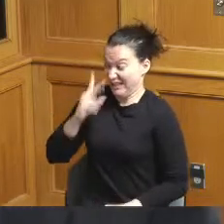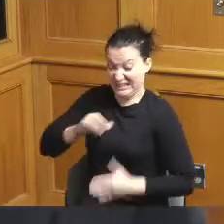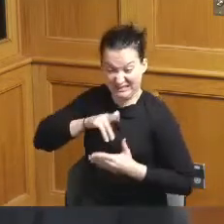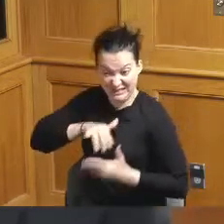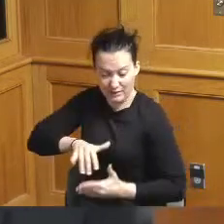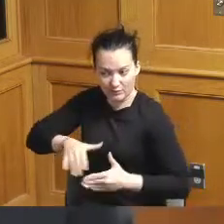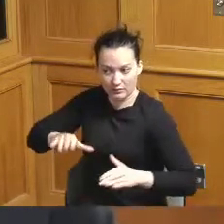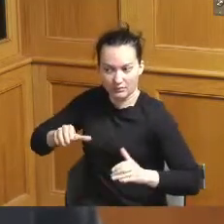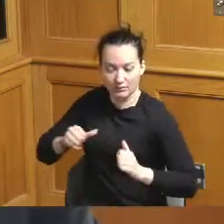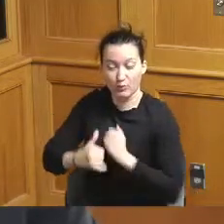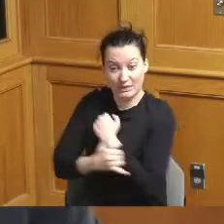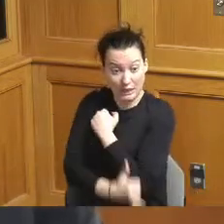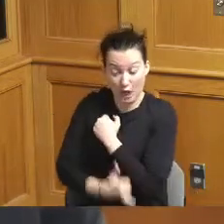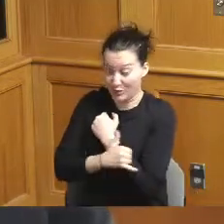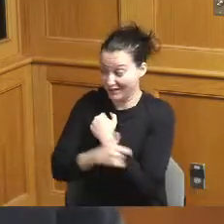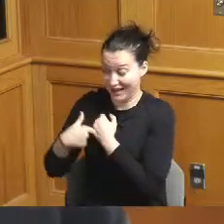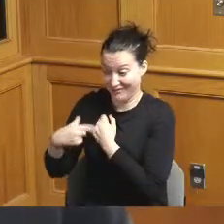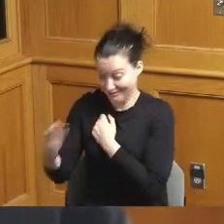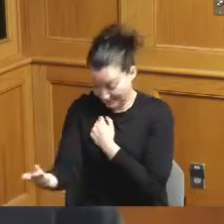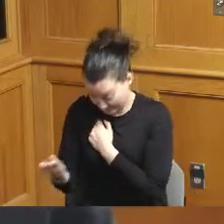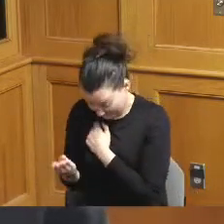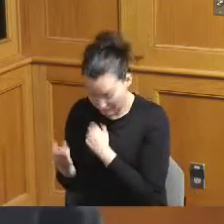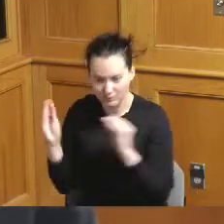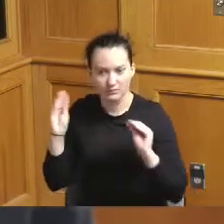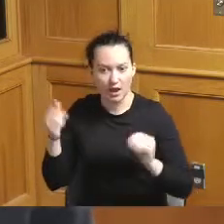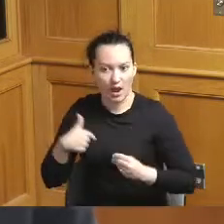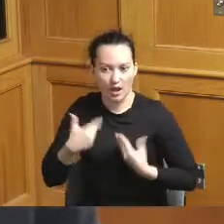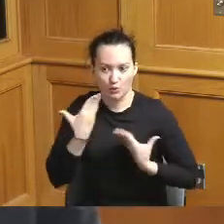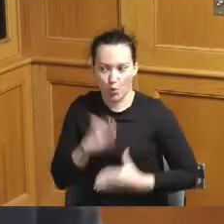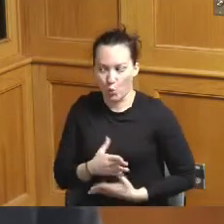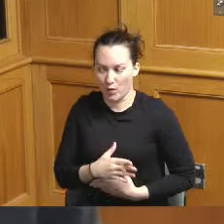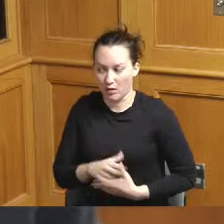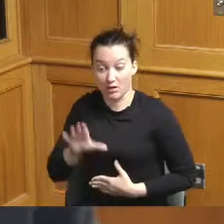was done by the county first first of all and secondly I don't know if the company that did